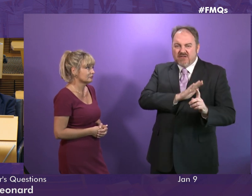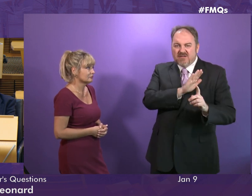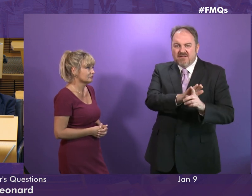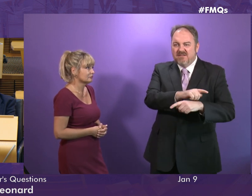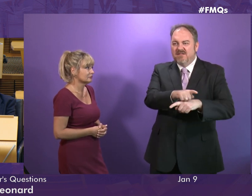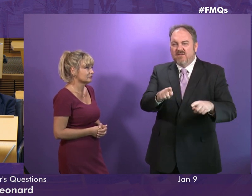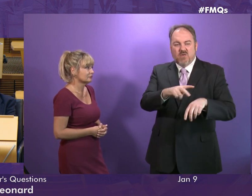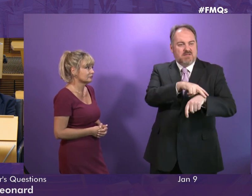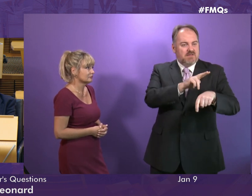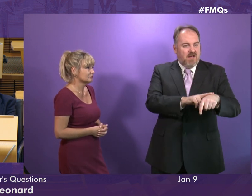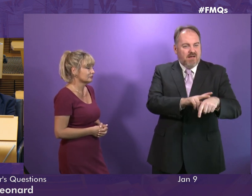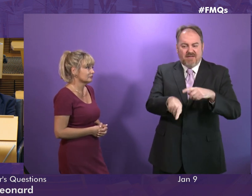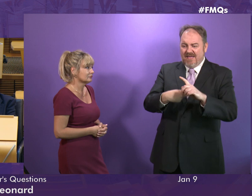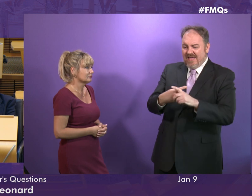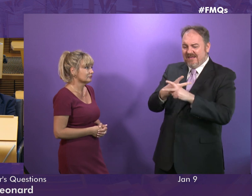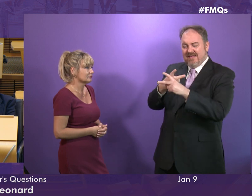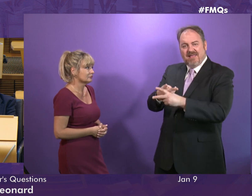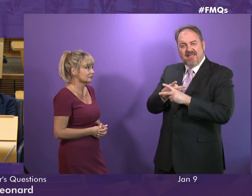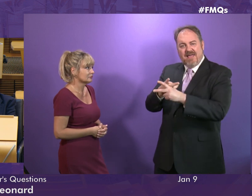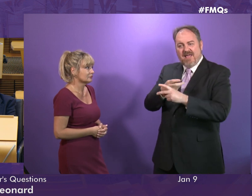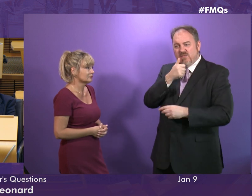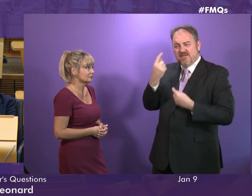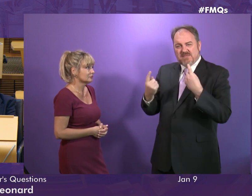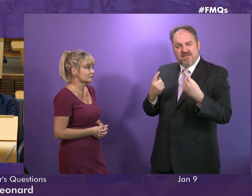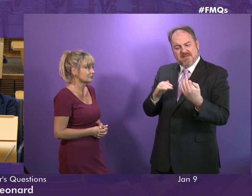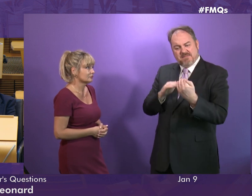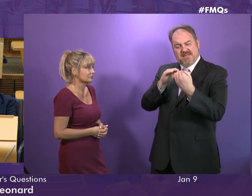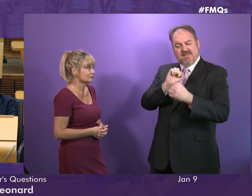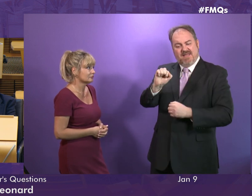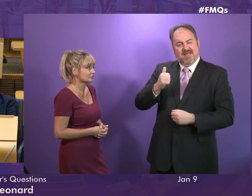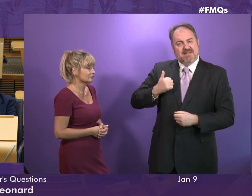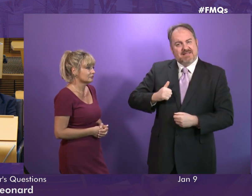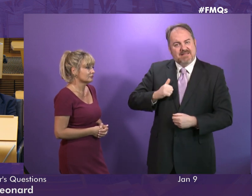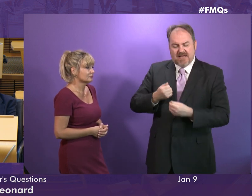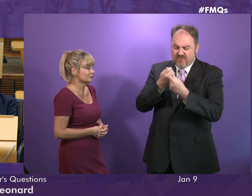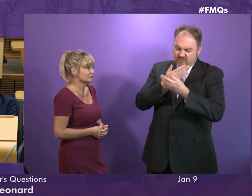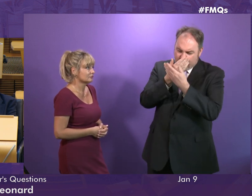users—one that meets their needs and respects their rights?